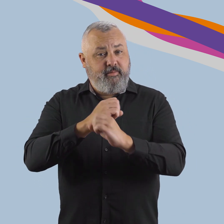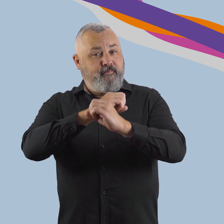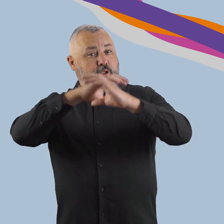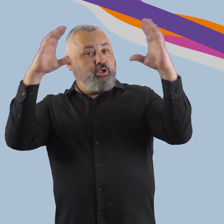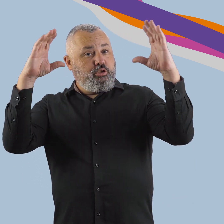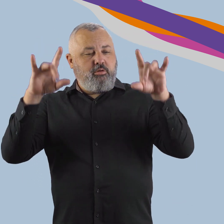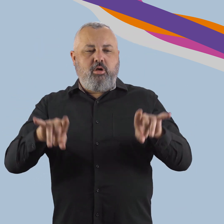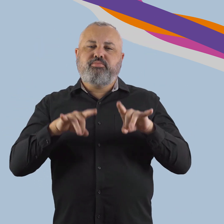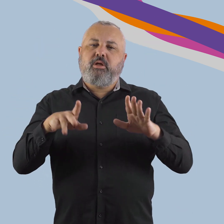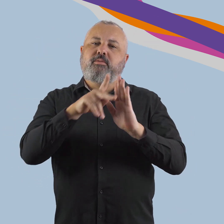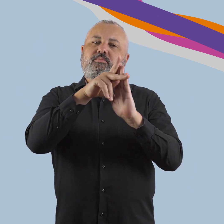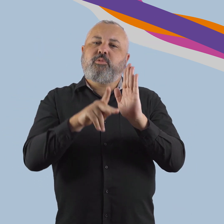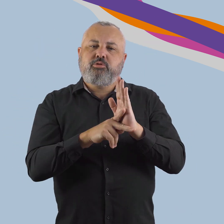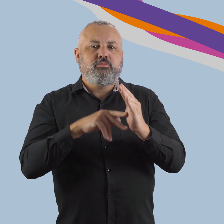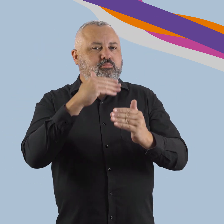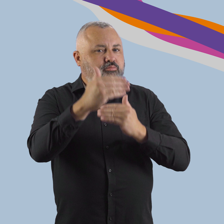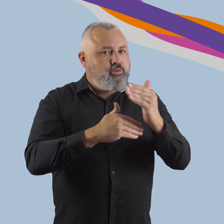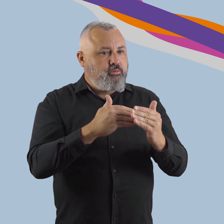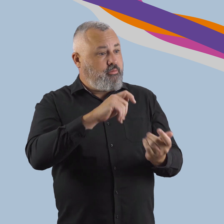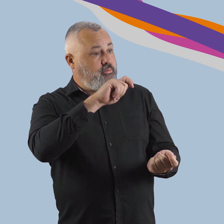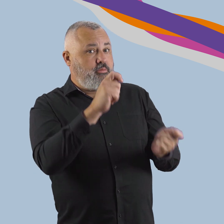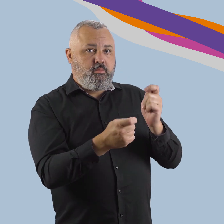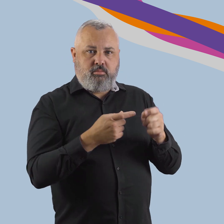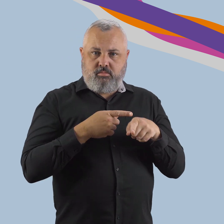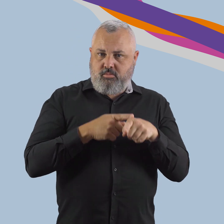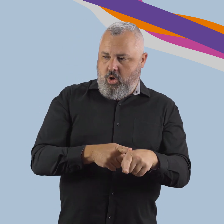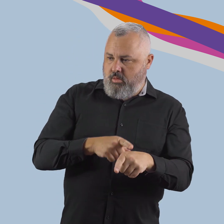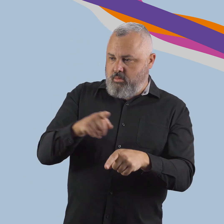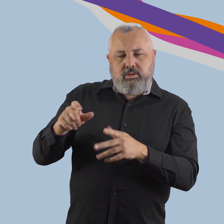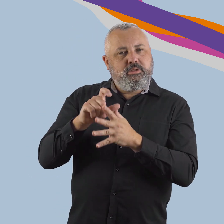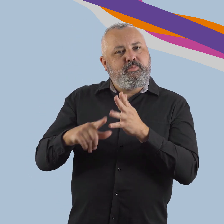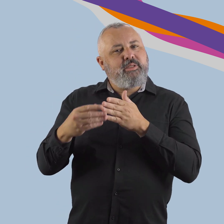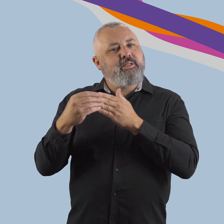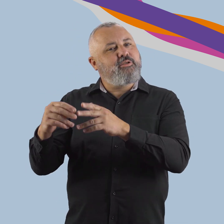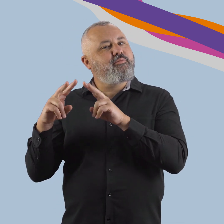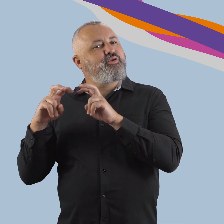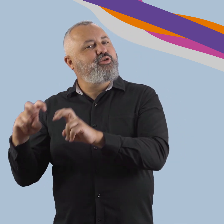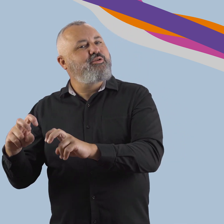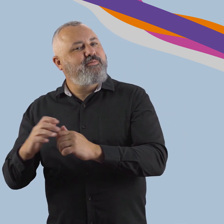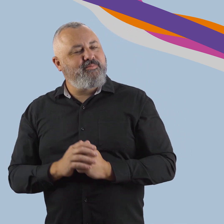Our vision is policy and practice in Australia are transformed by disability-led research.